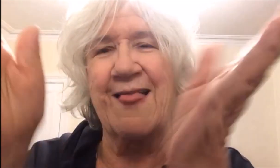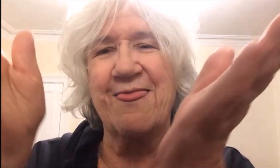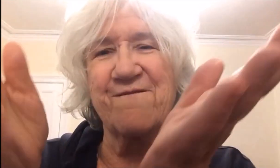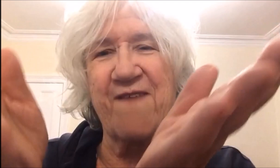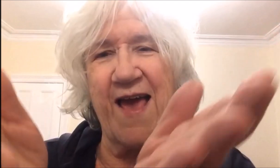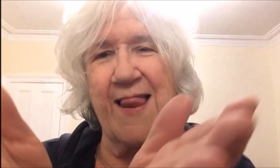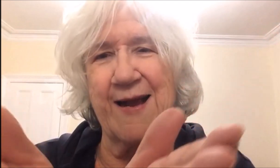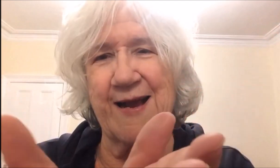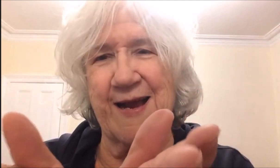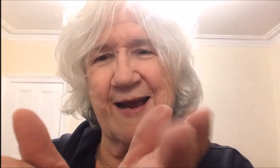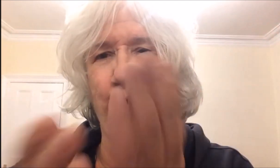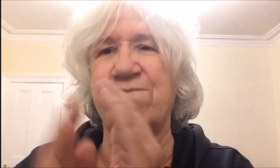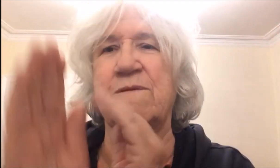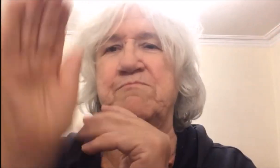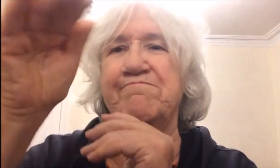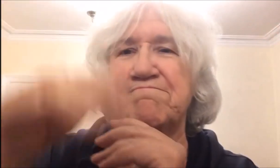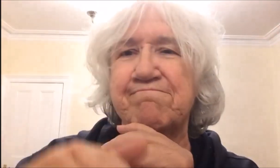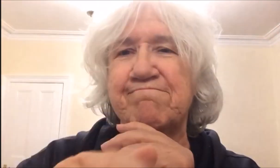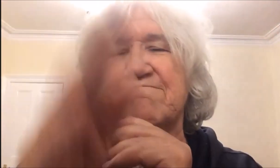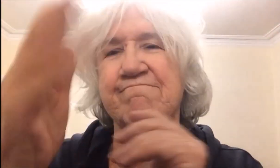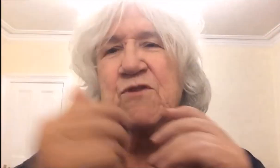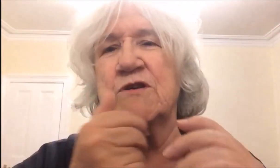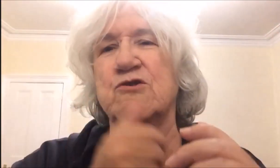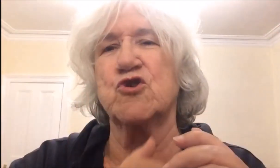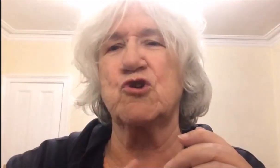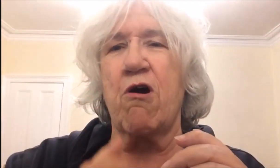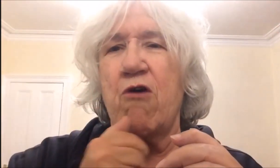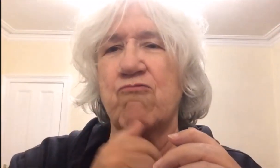that you will be with us through the ups and downs of life,